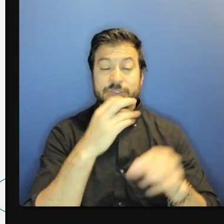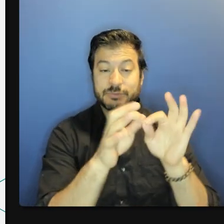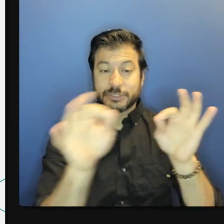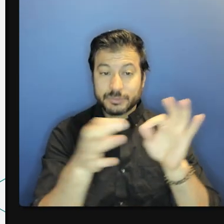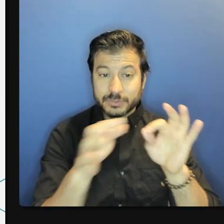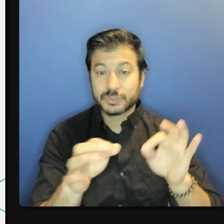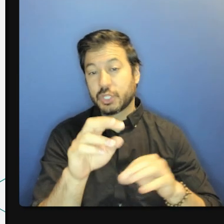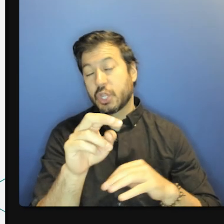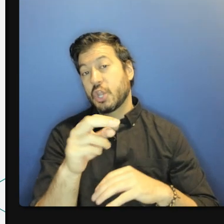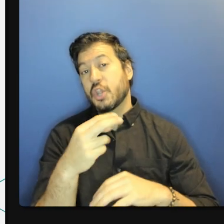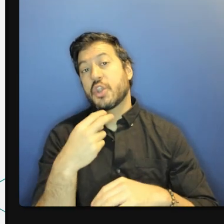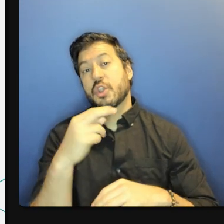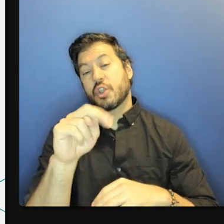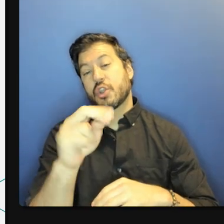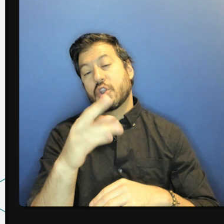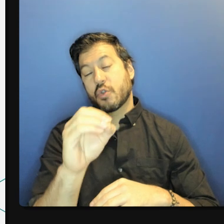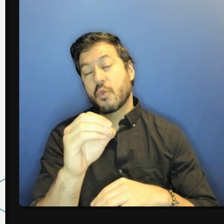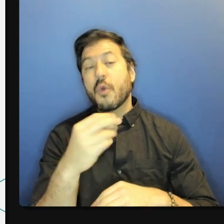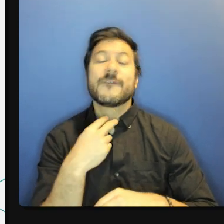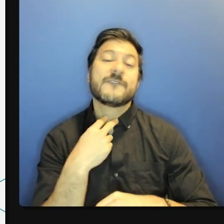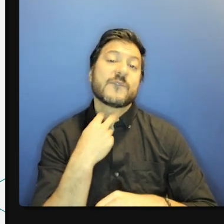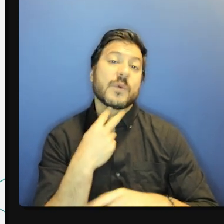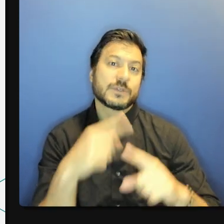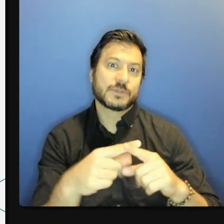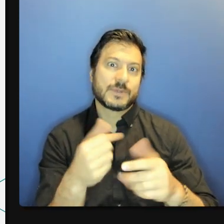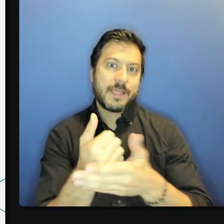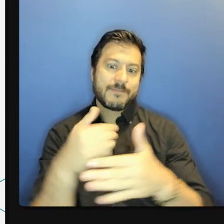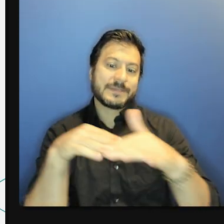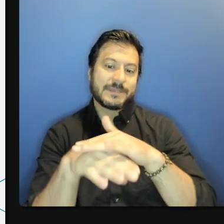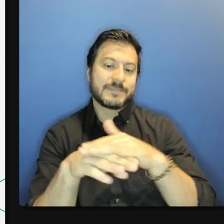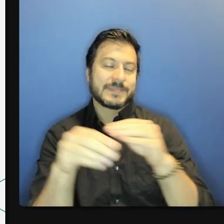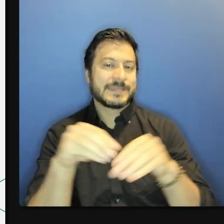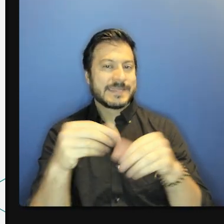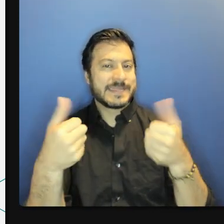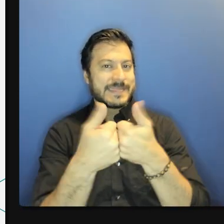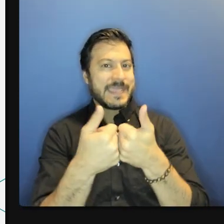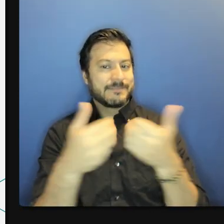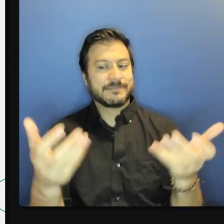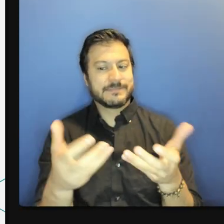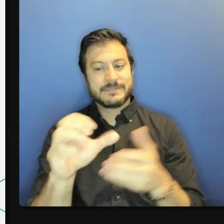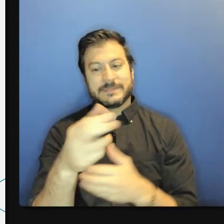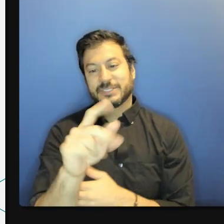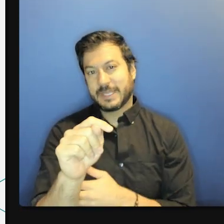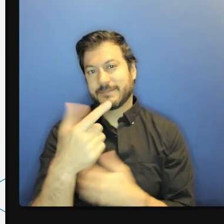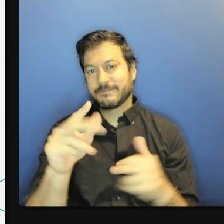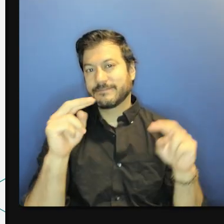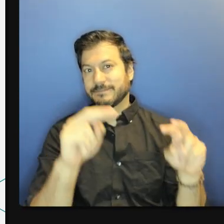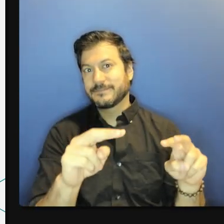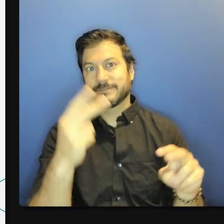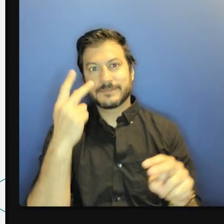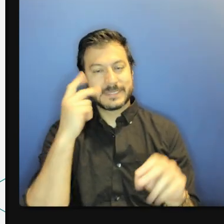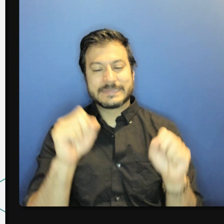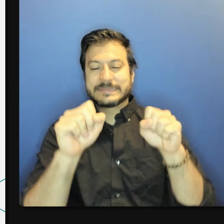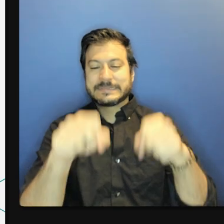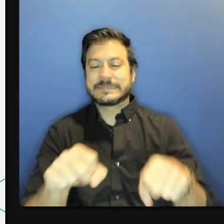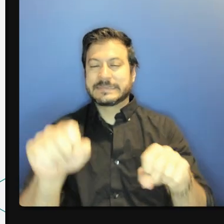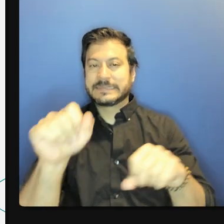neural voice and speech translation to support accessibility and game chat. Let's see an example from Xbox Games' Sea of Thieves,